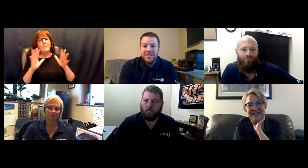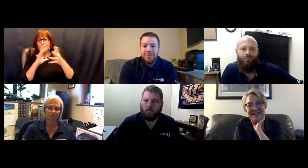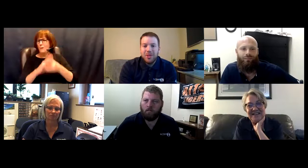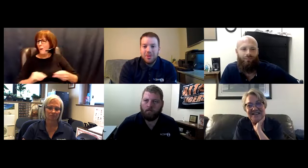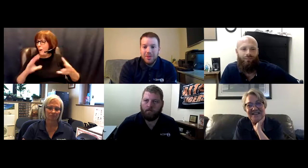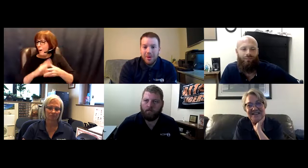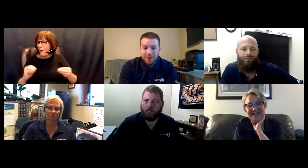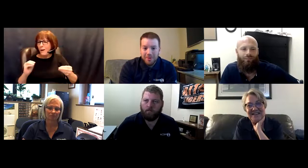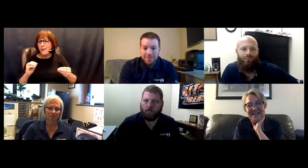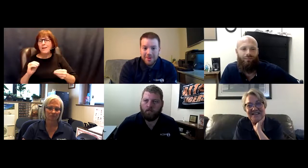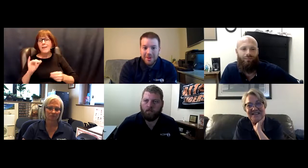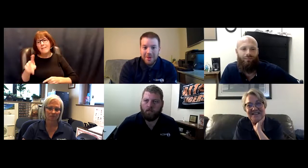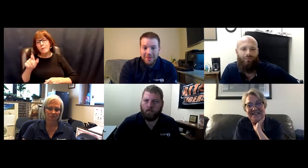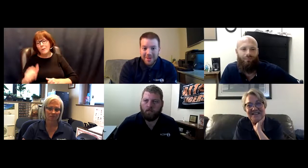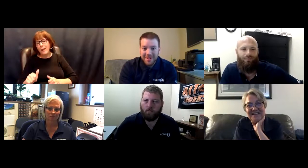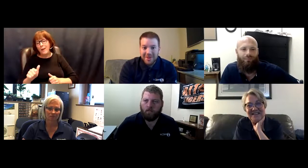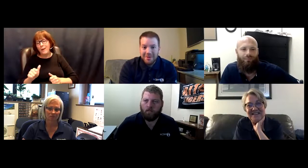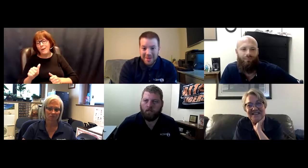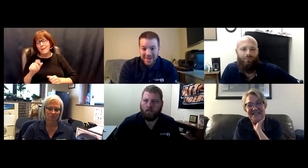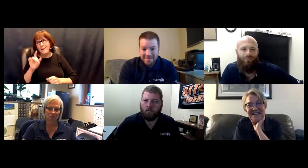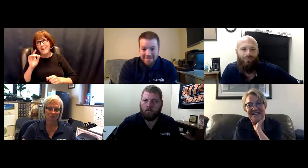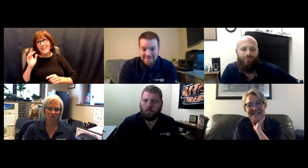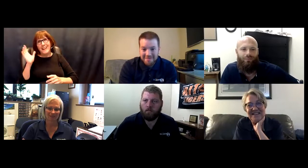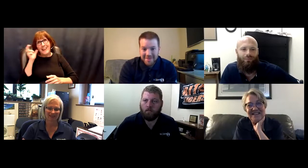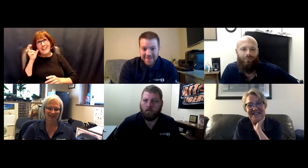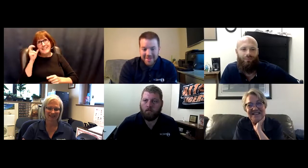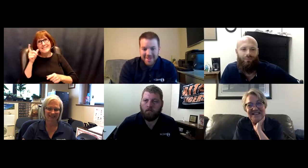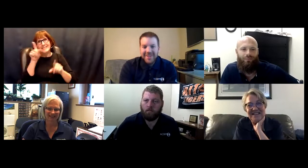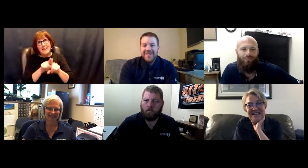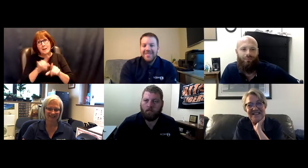same joke over and over and over again.